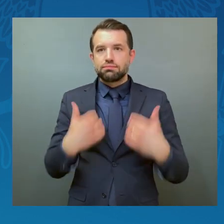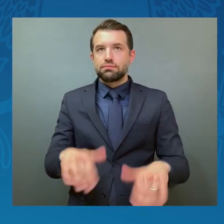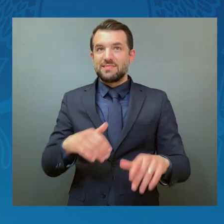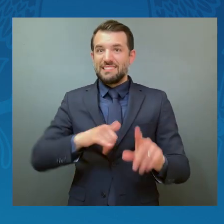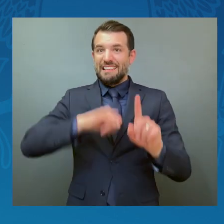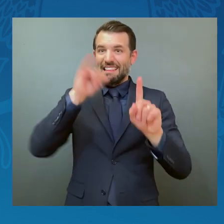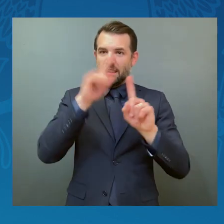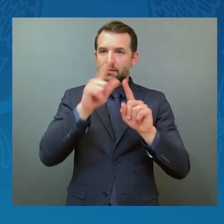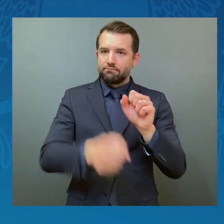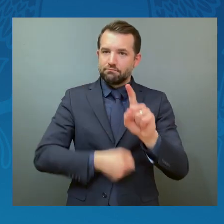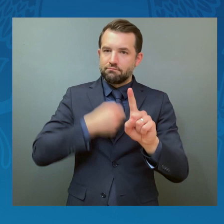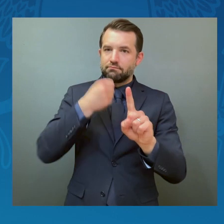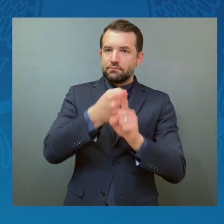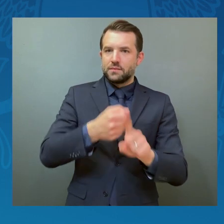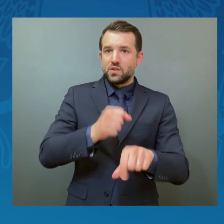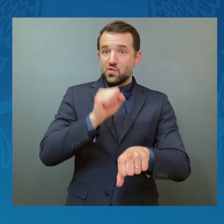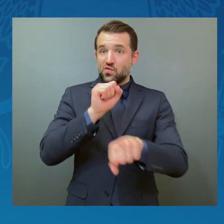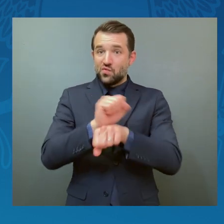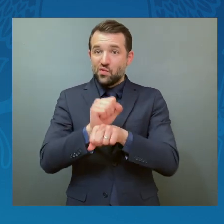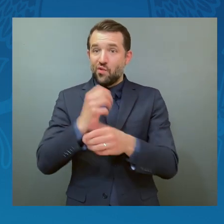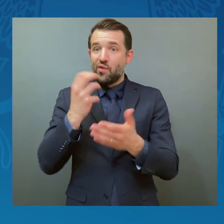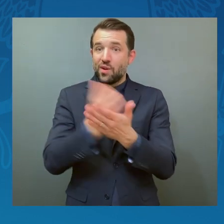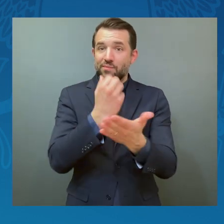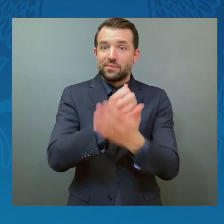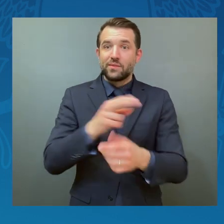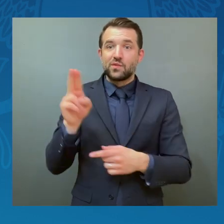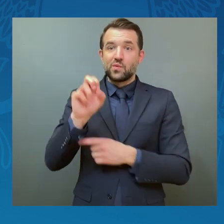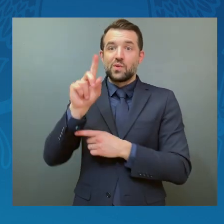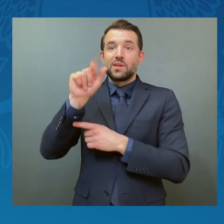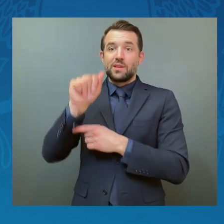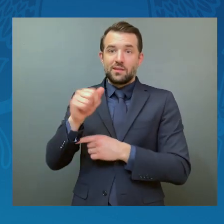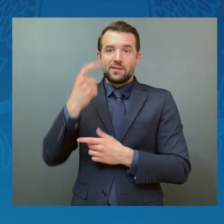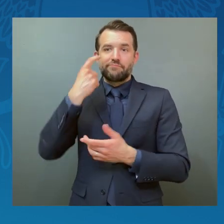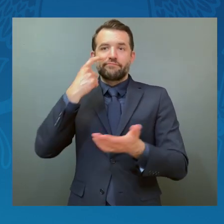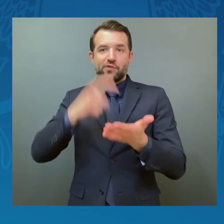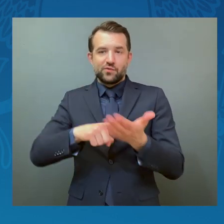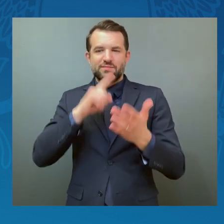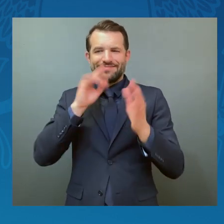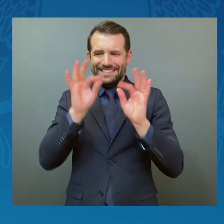USDA recognizes that it is critical to use accurate